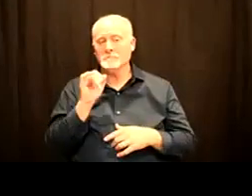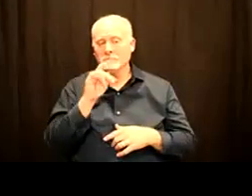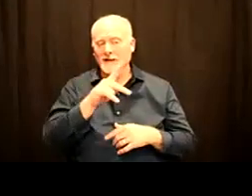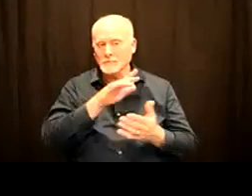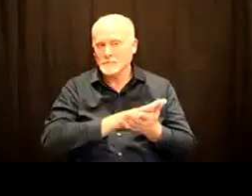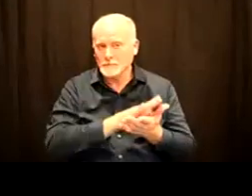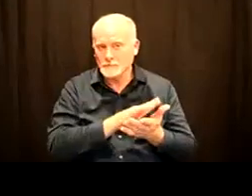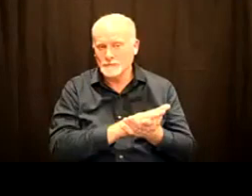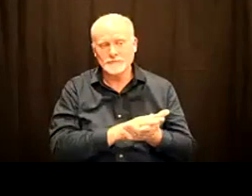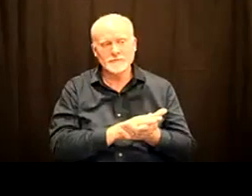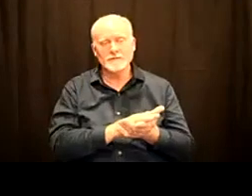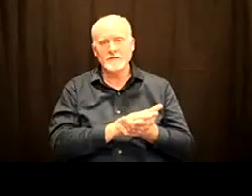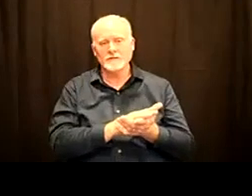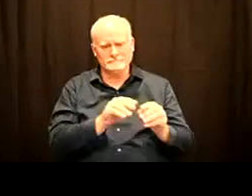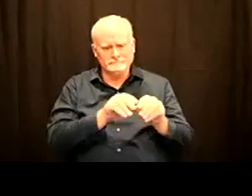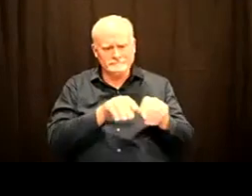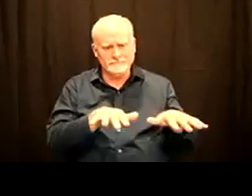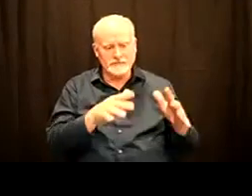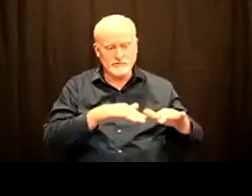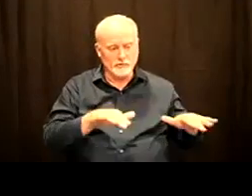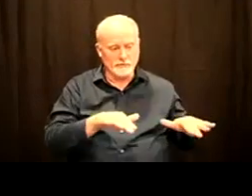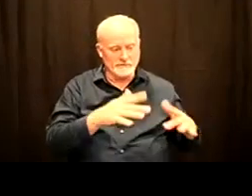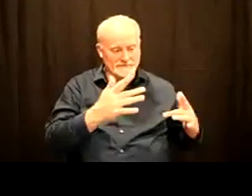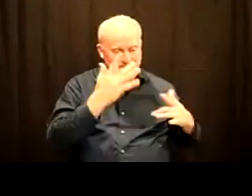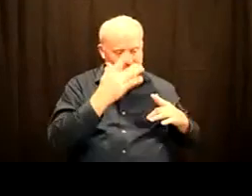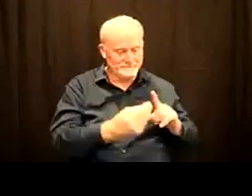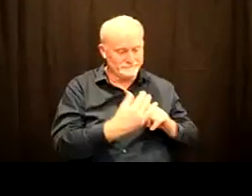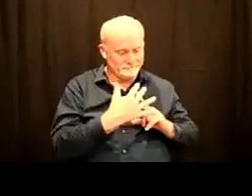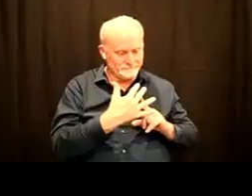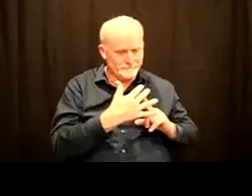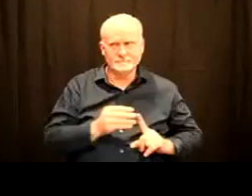getting transmission from children to parents so we're going to have to very carefully watch